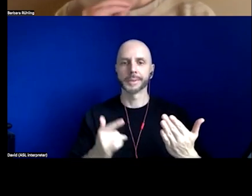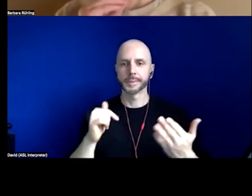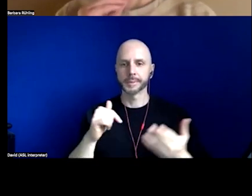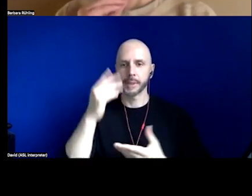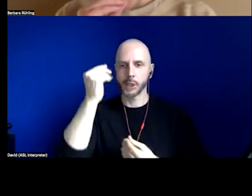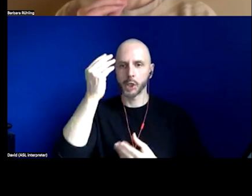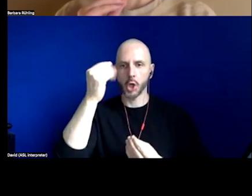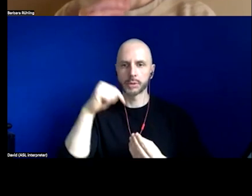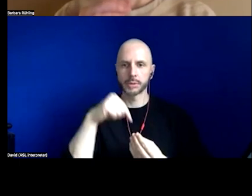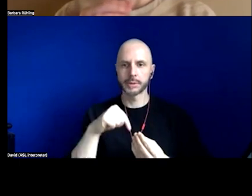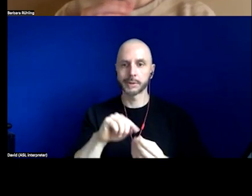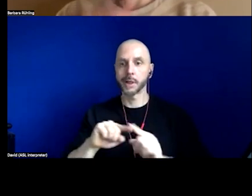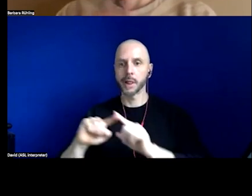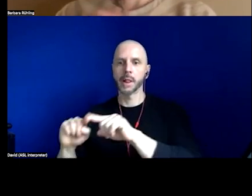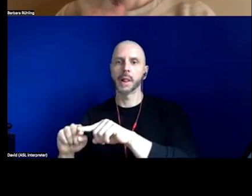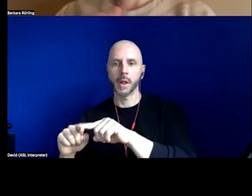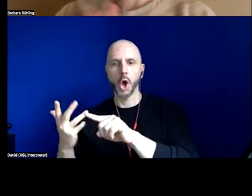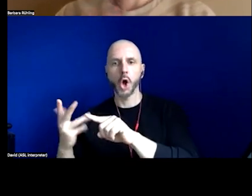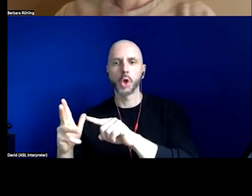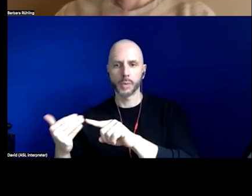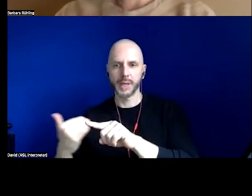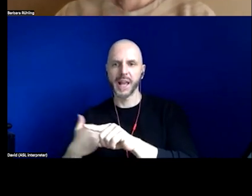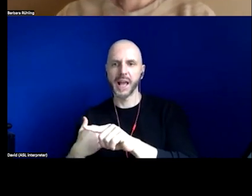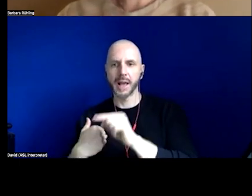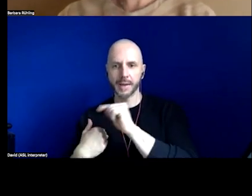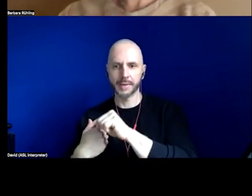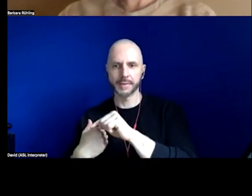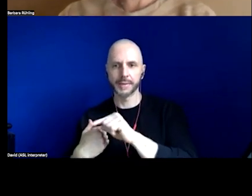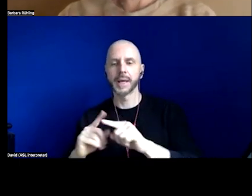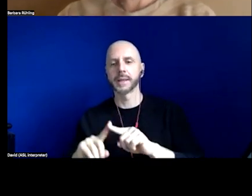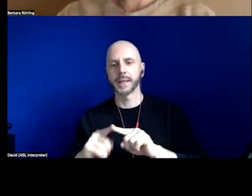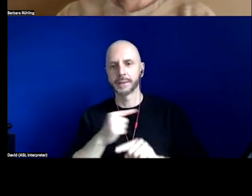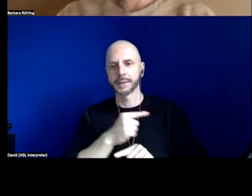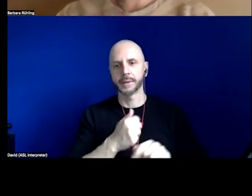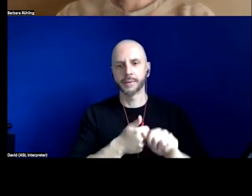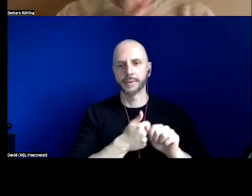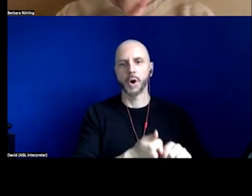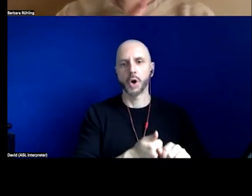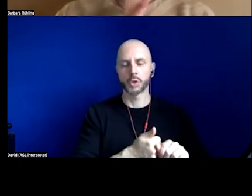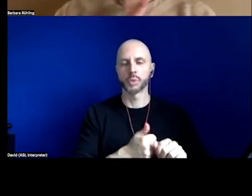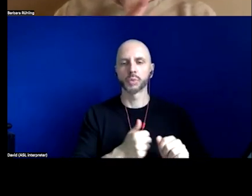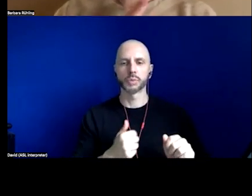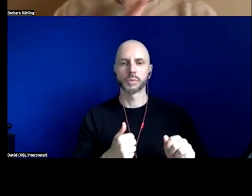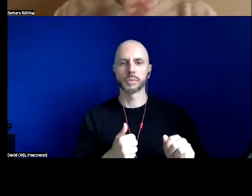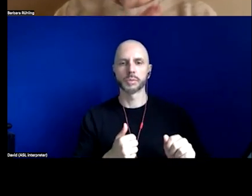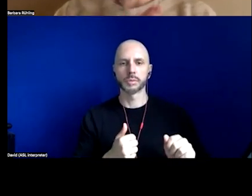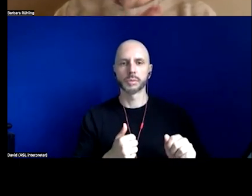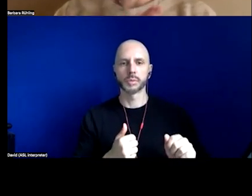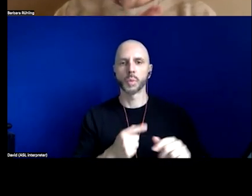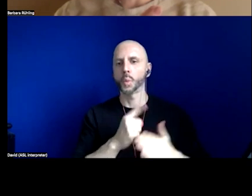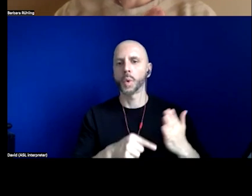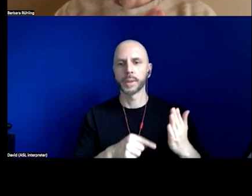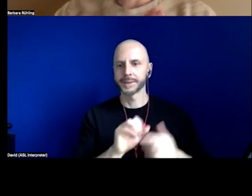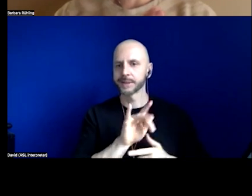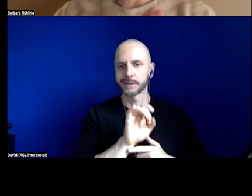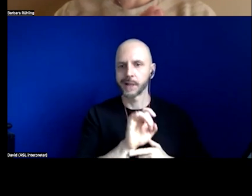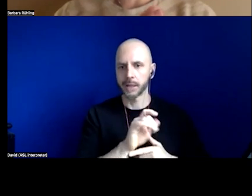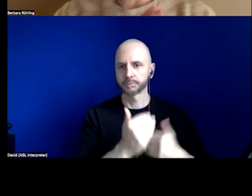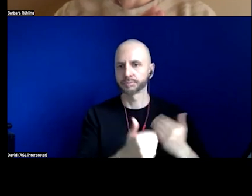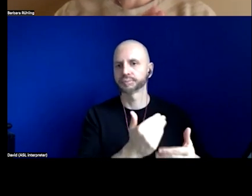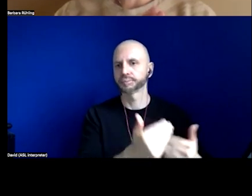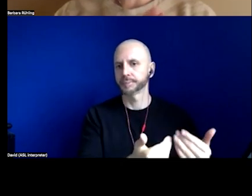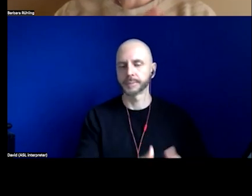then also already following the style guide, etc. Then the other use case that we looked at was